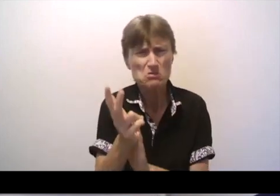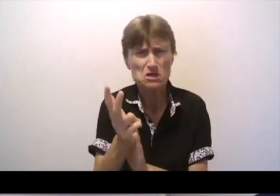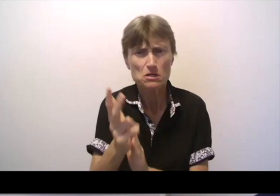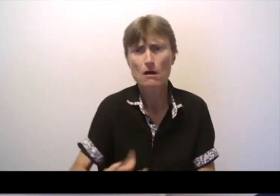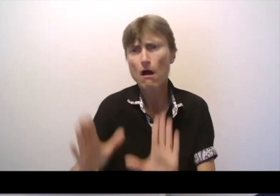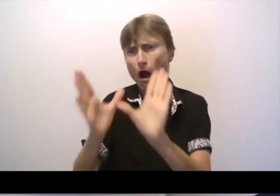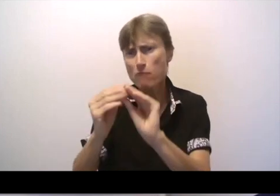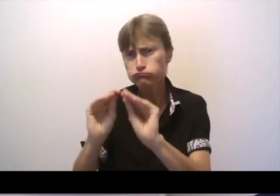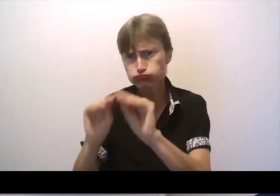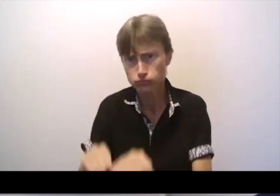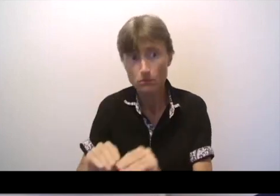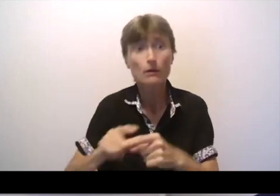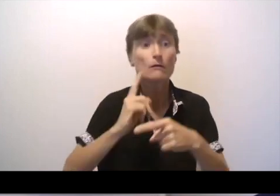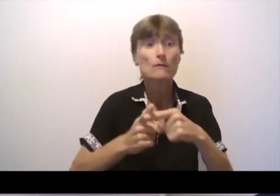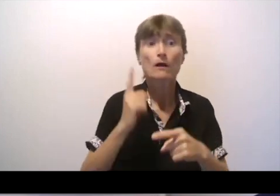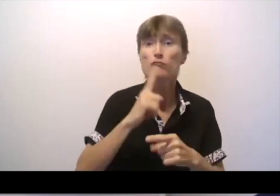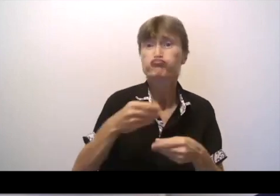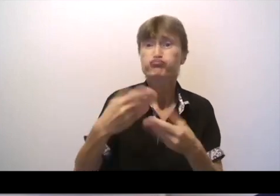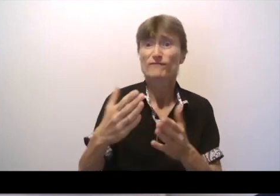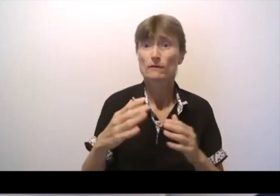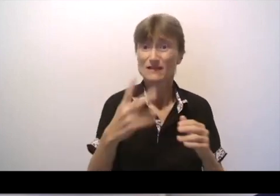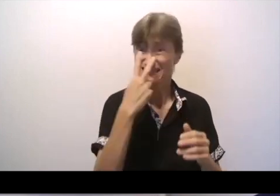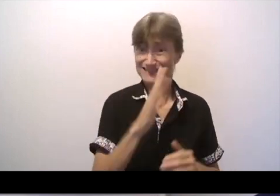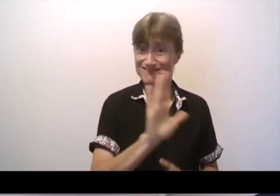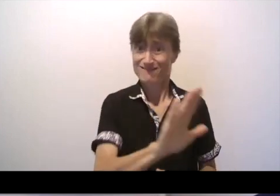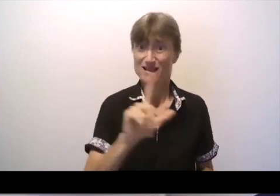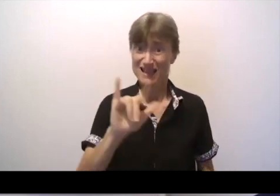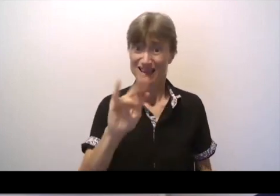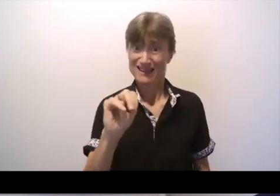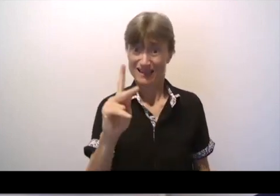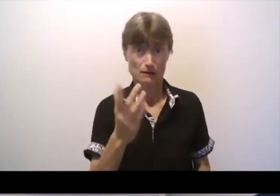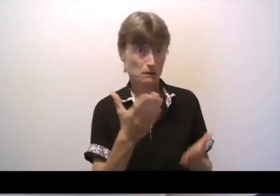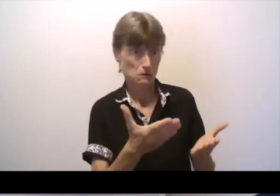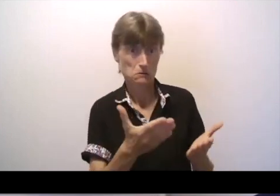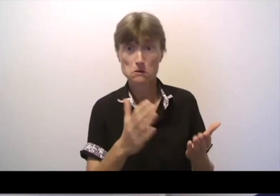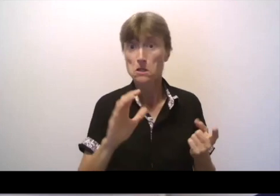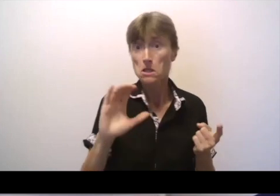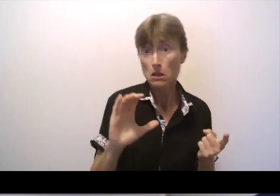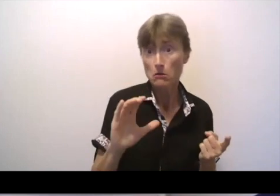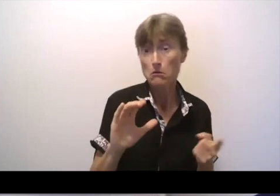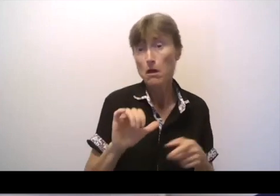have some links there how you can take action both if you're in calgary or in alberta as well as in ontario